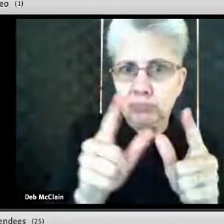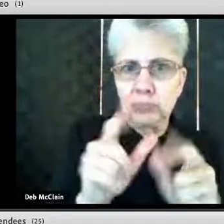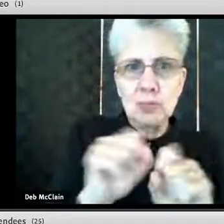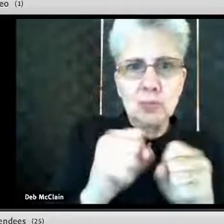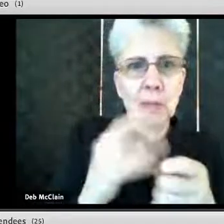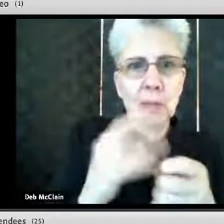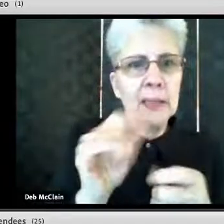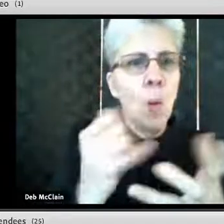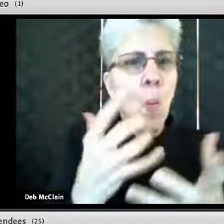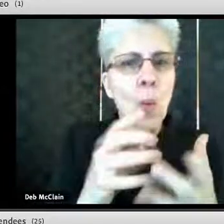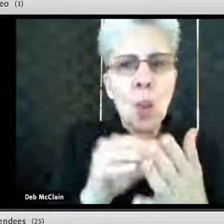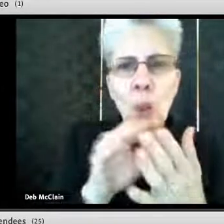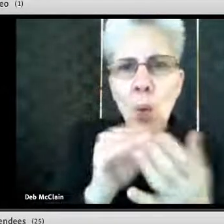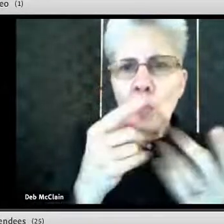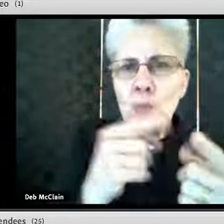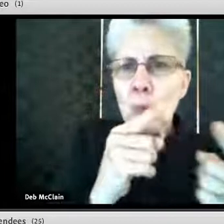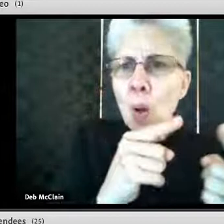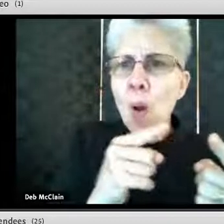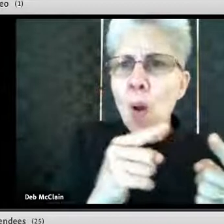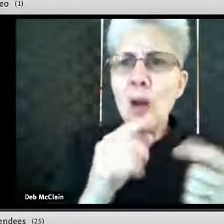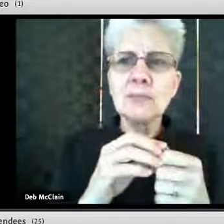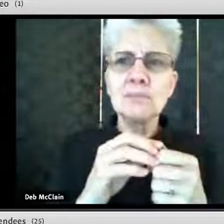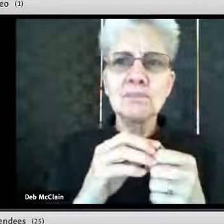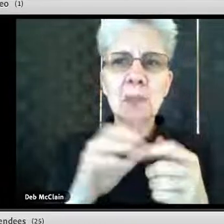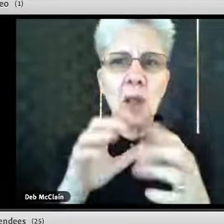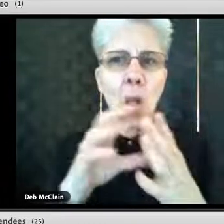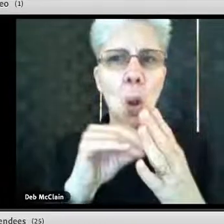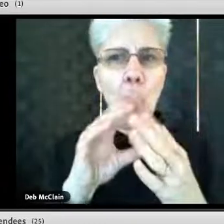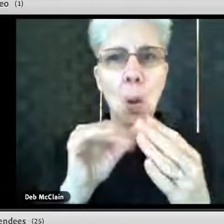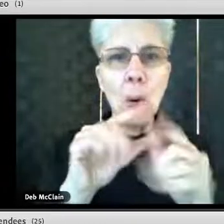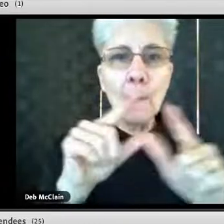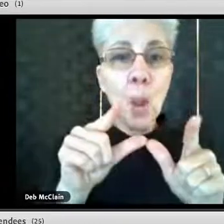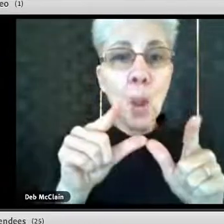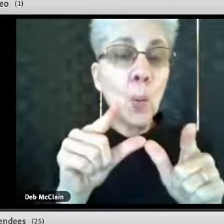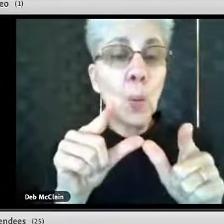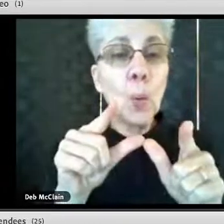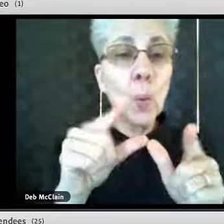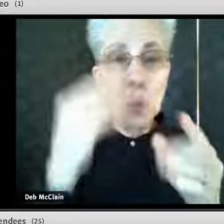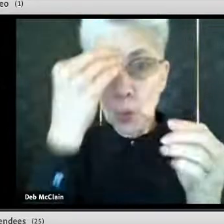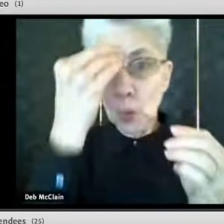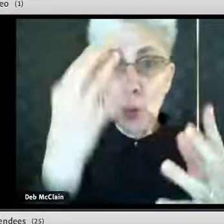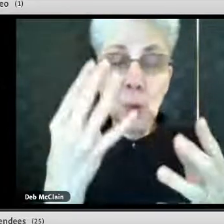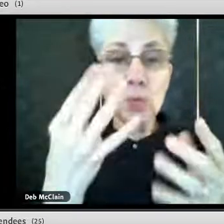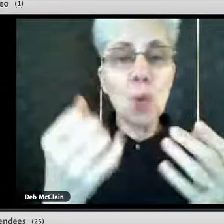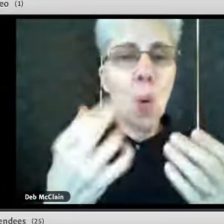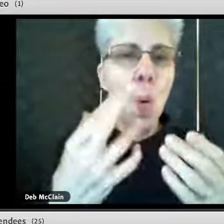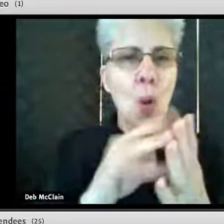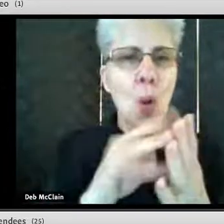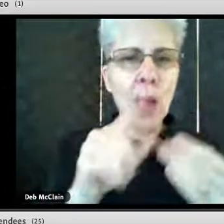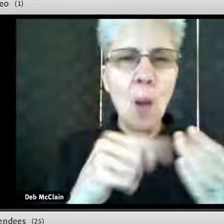They want to find out what's going on. They want to get some maybe local news. They maybe want to find out what's new at the library.